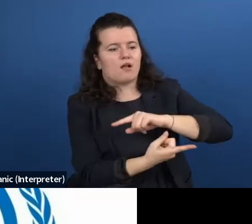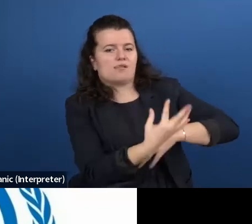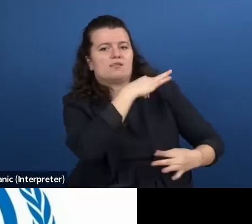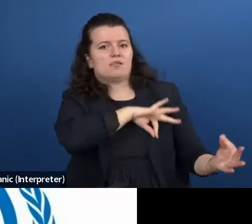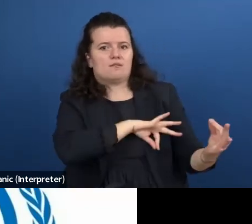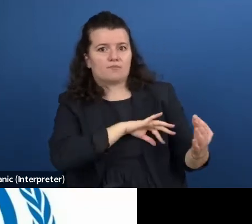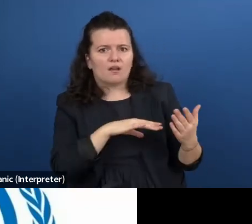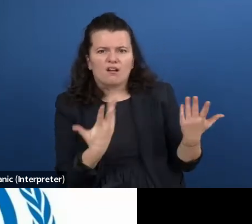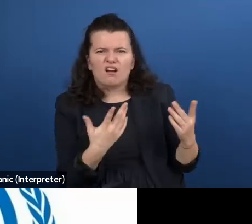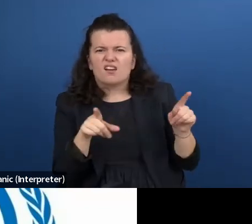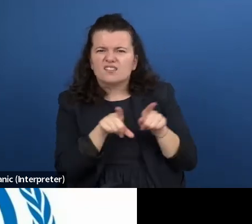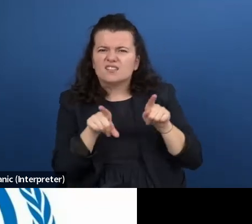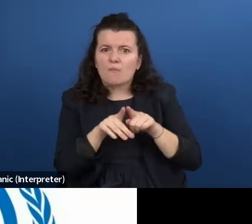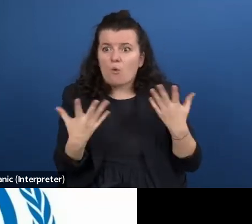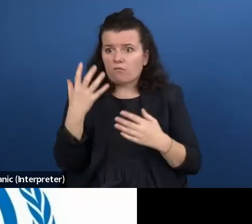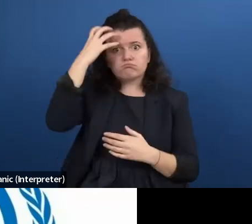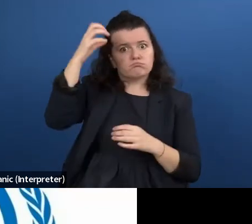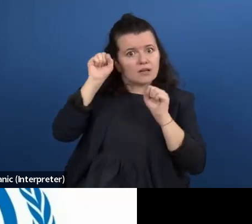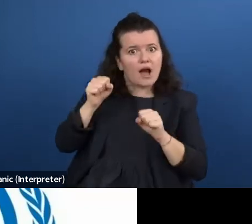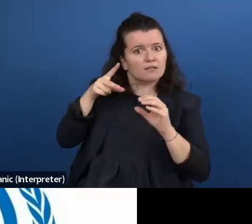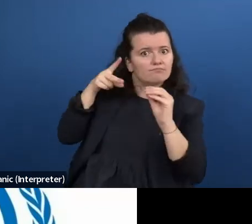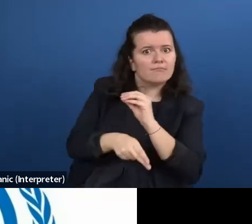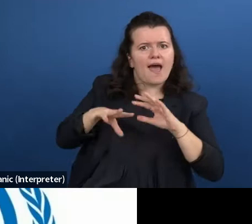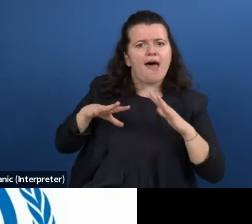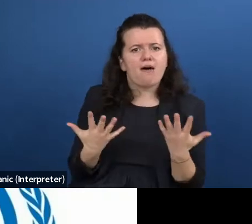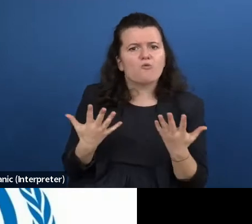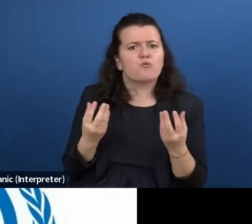I should also say that European asylum and migration law,